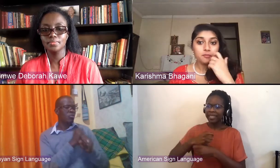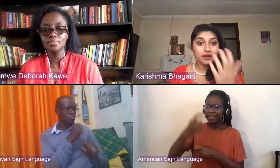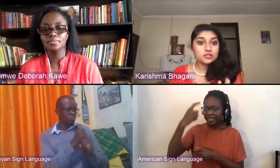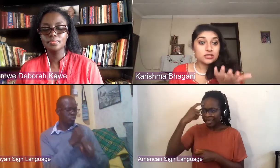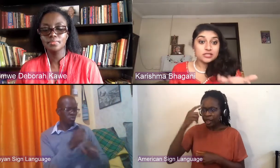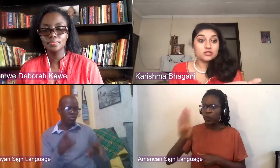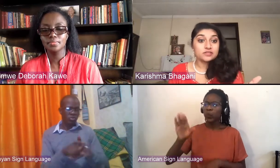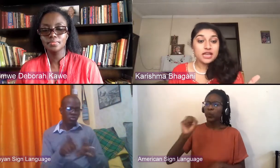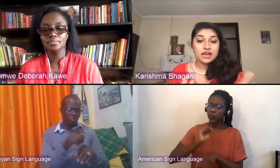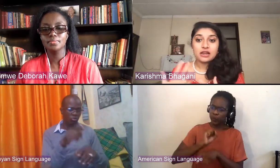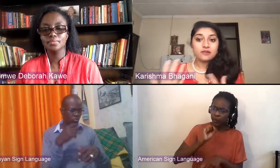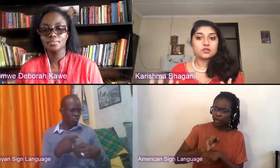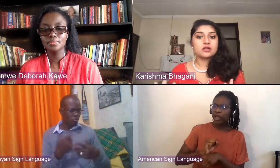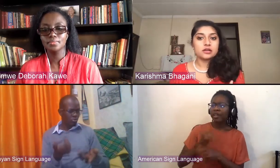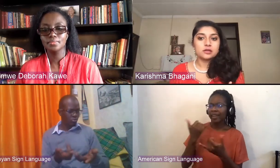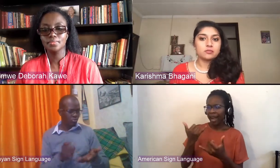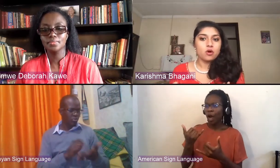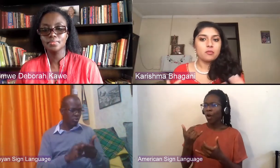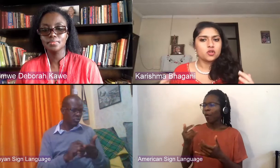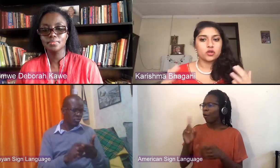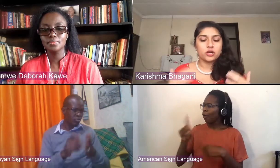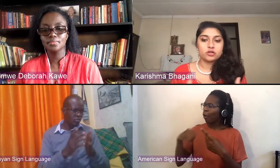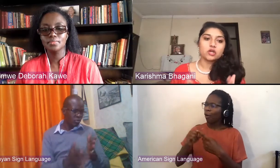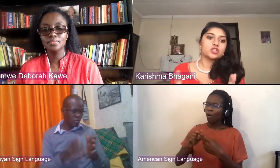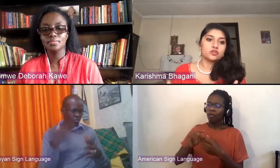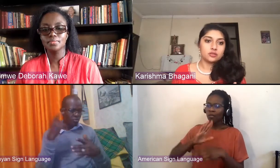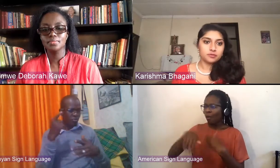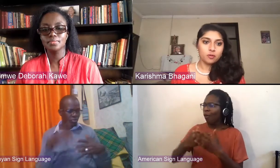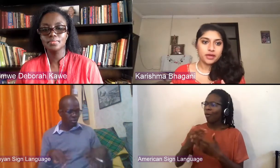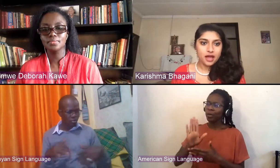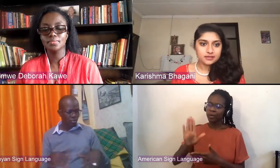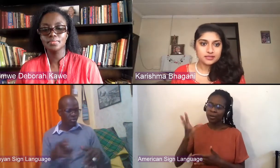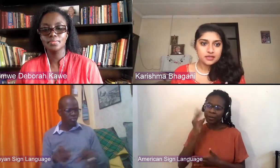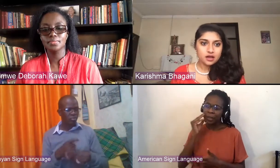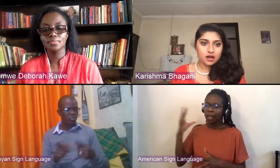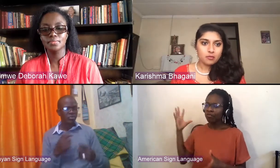But just as you've said, I'd love to hear a little bit more about your introduction to the performing arts.